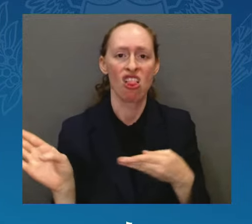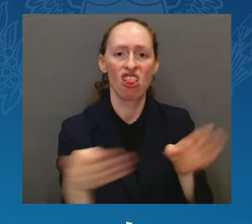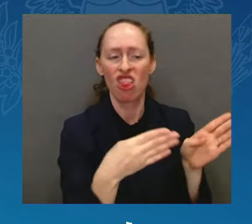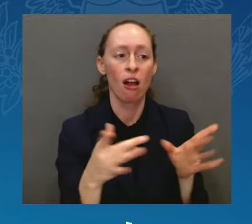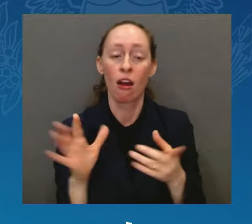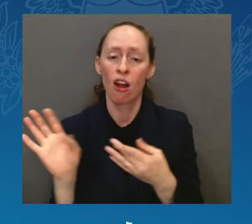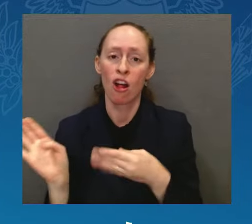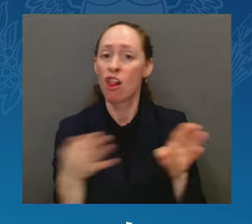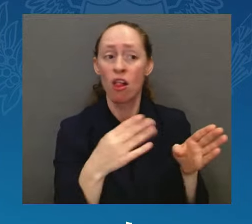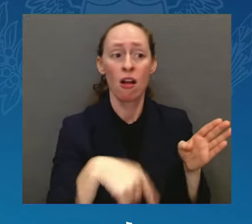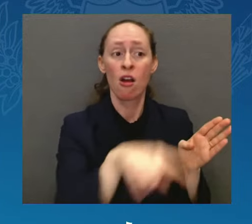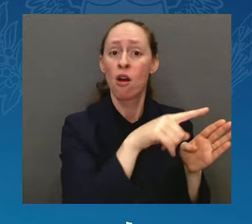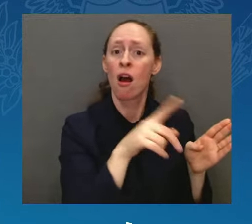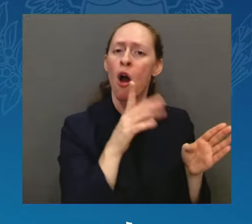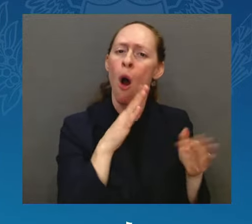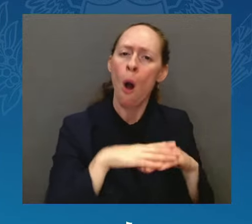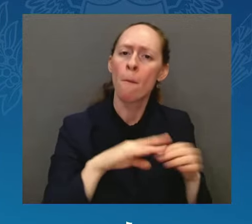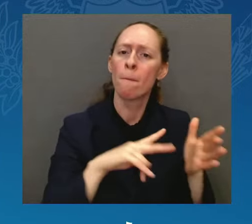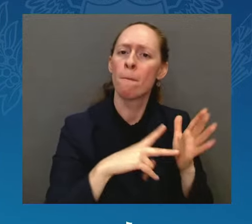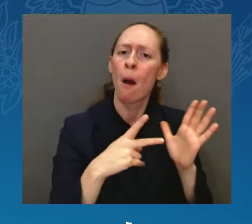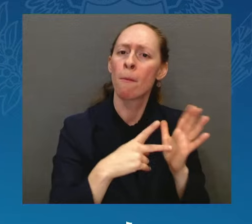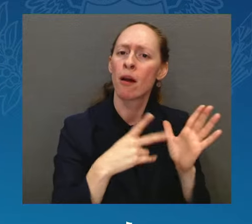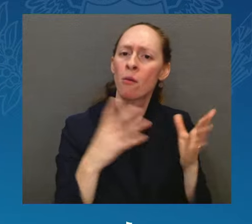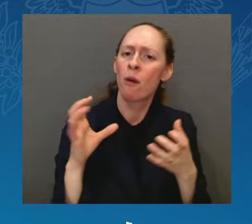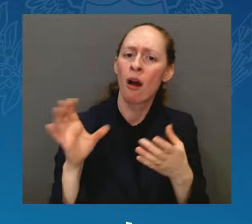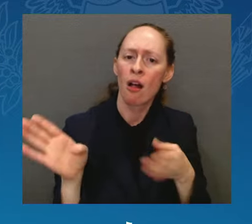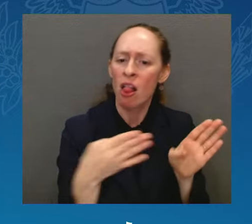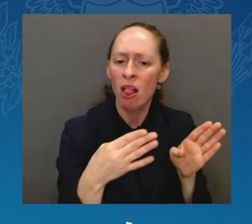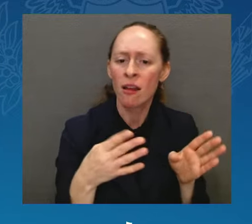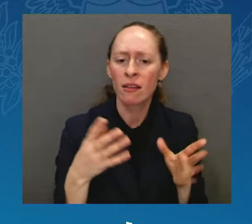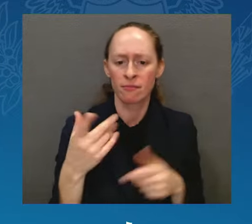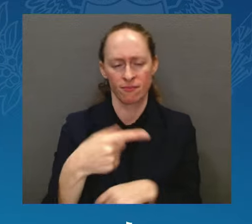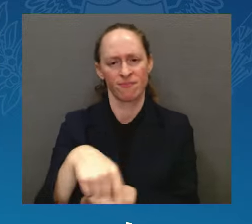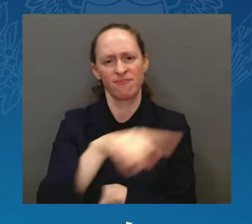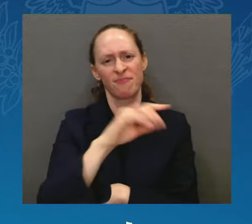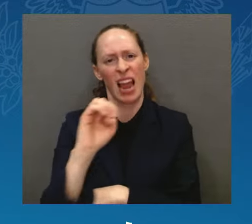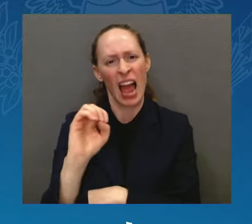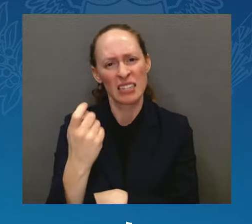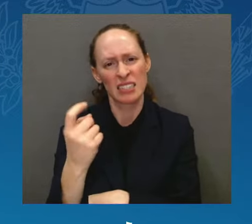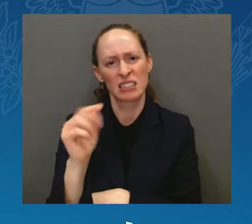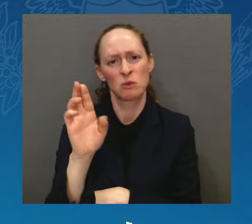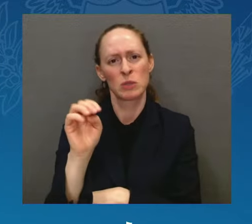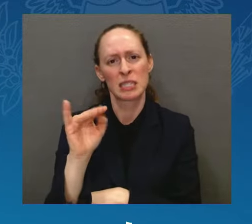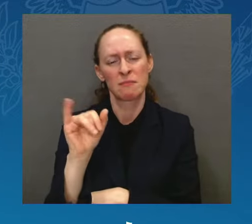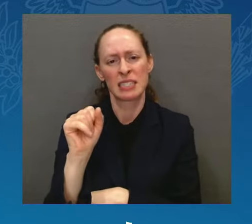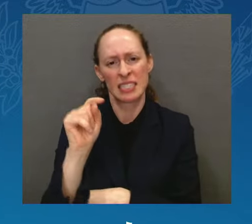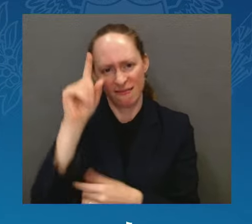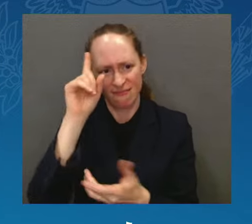The extremists who are launching a full-on attack on some of our most hard-fought, hard-won freedoms,